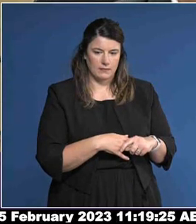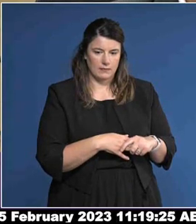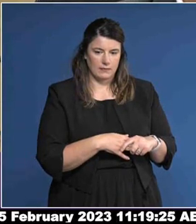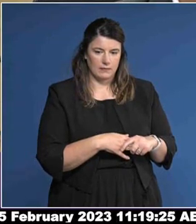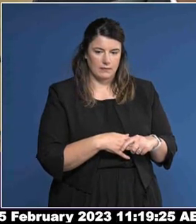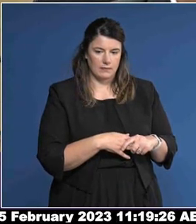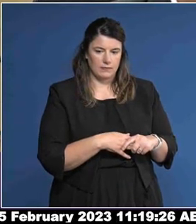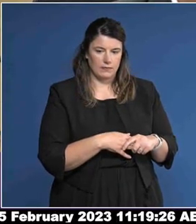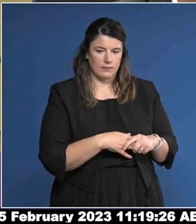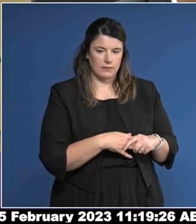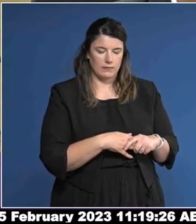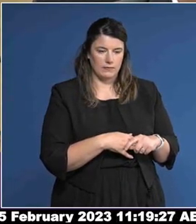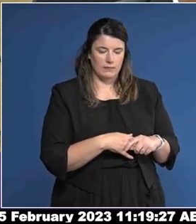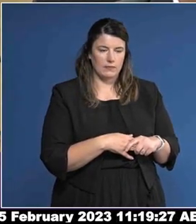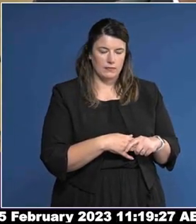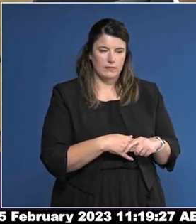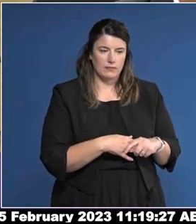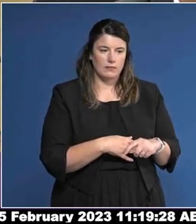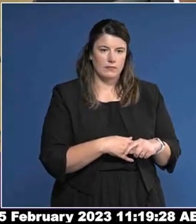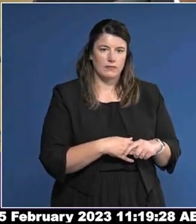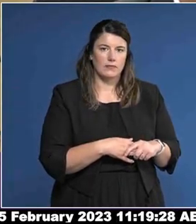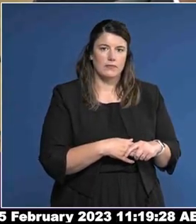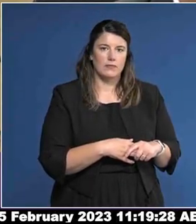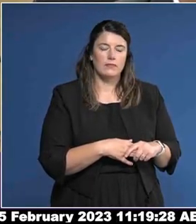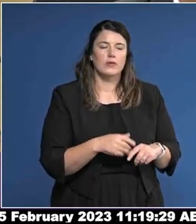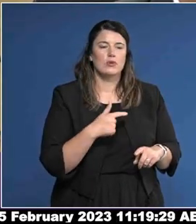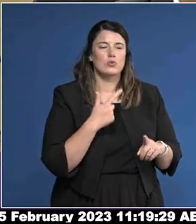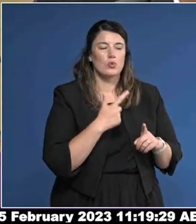When I talk about capability, getting the right capability usually costs more.